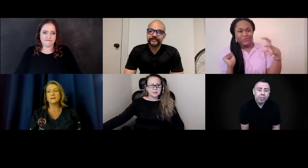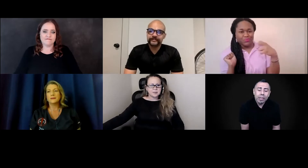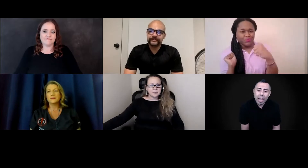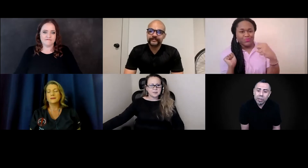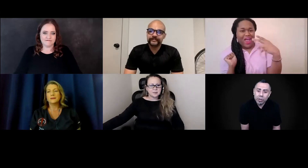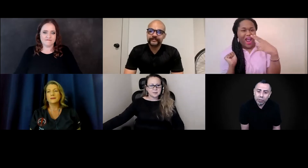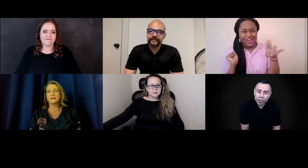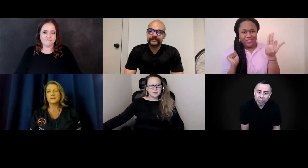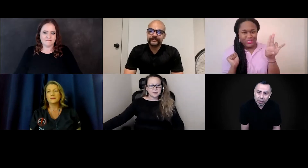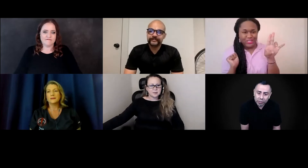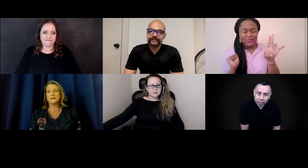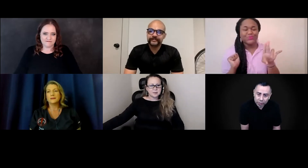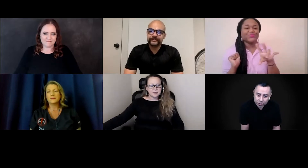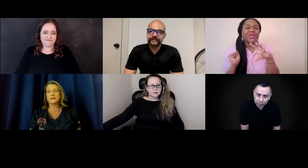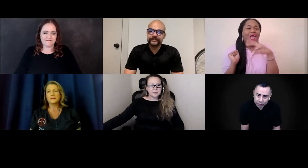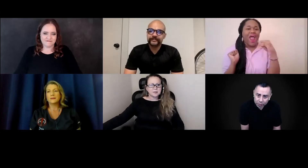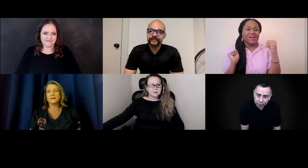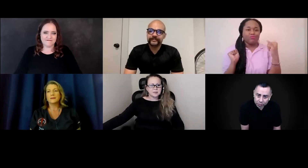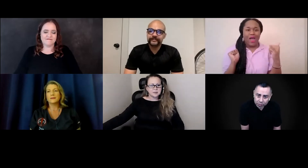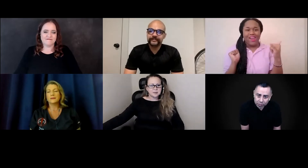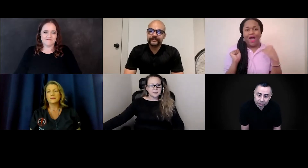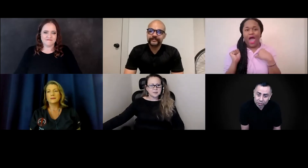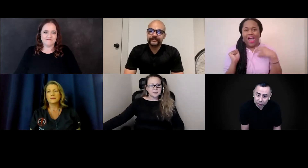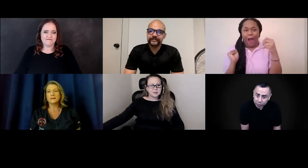At Hampton University, HSU.